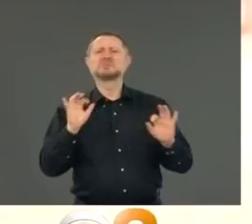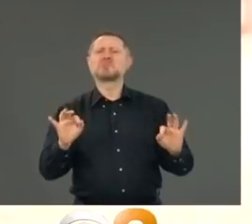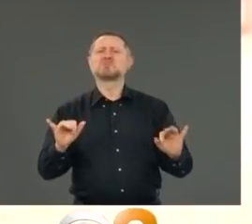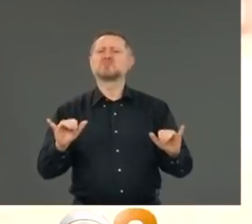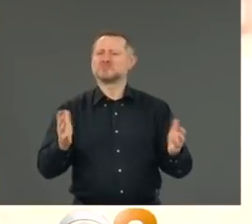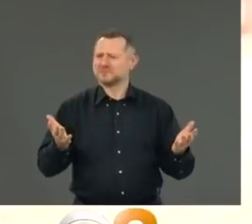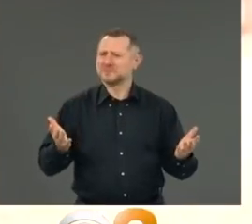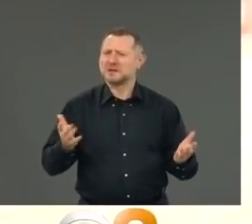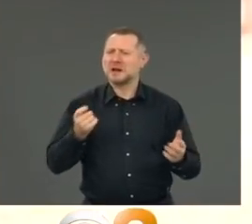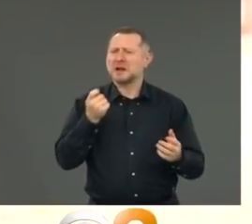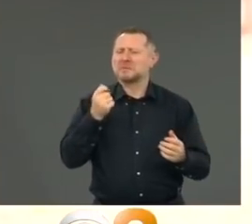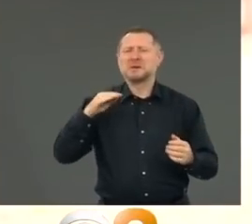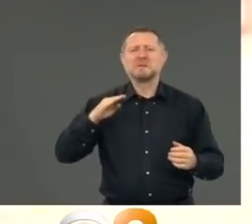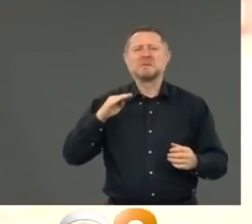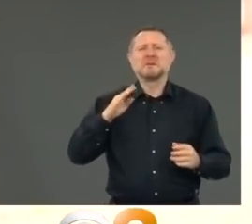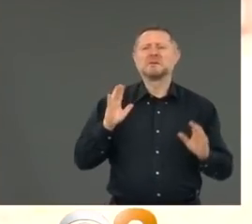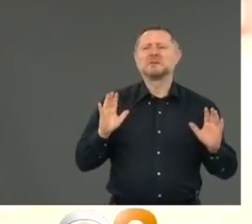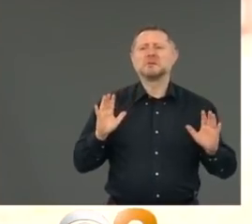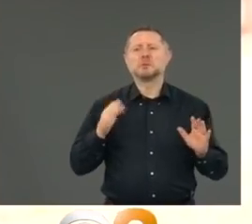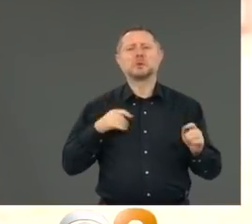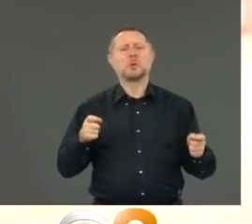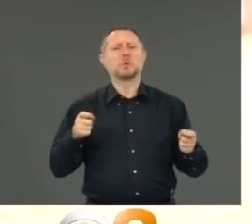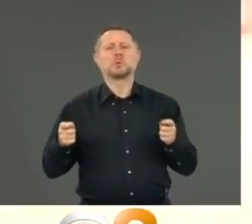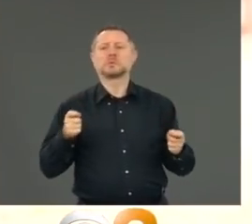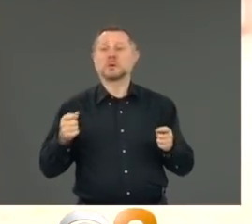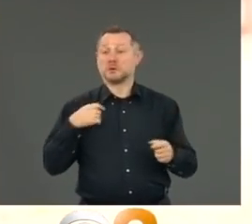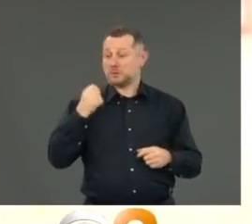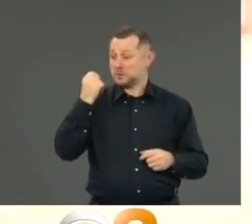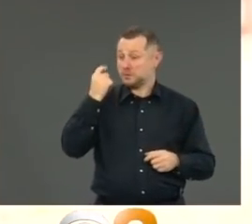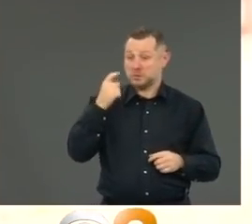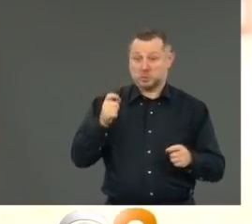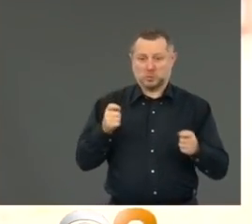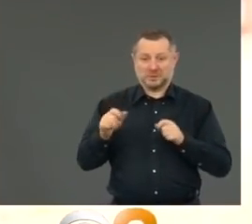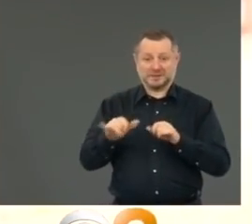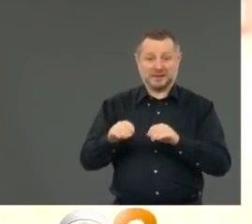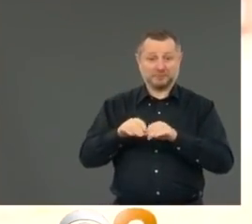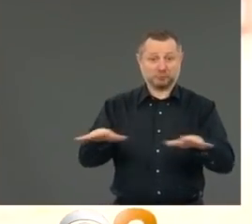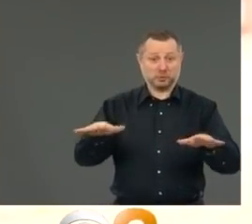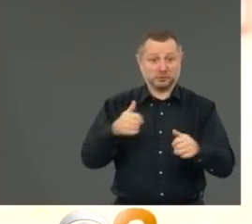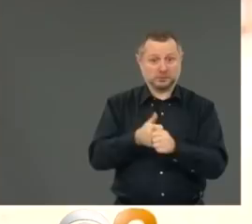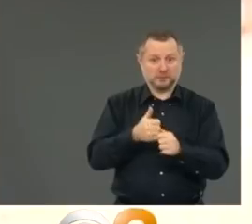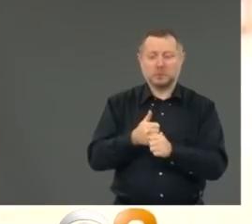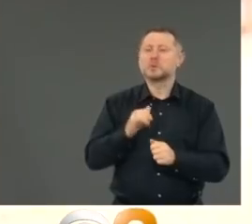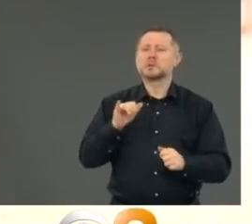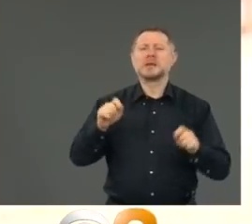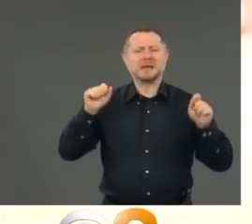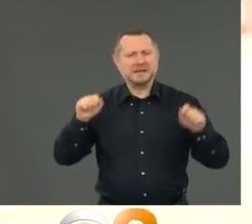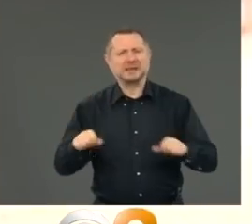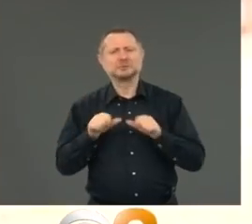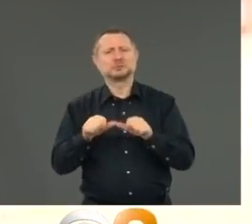THEY ARE ALL DOING IT SMART. THEY ARE WEARING THE PPE AND STAYING AWAY FROM EACH OTHER AND USING HAND SANITIZER AND THE VIRUS INFECTION RATE DOES